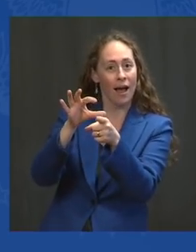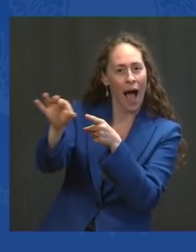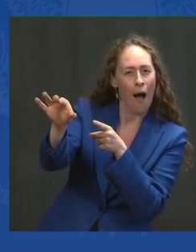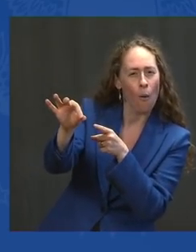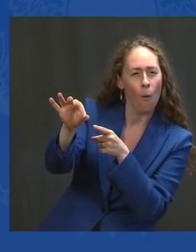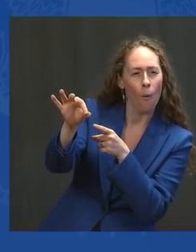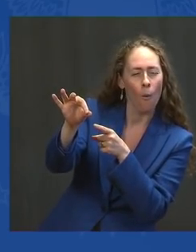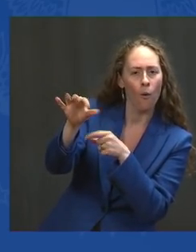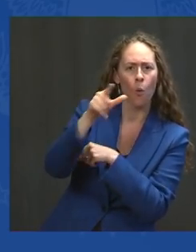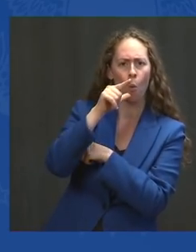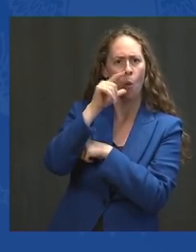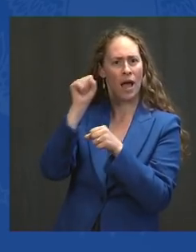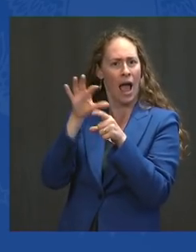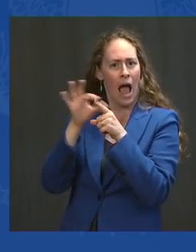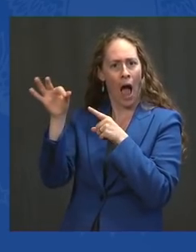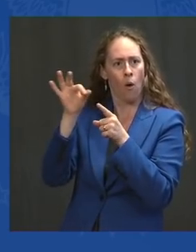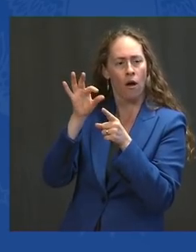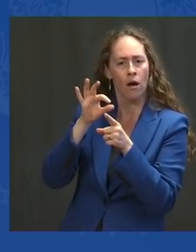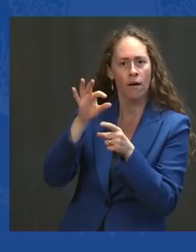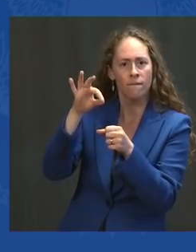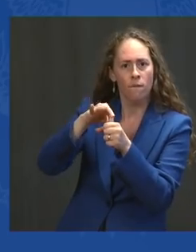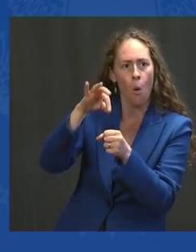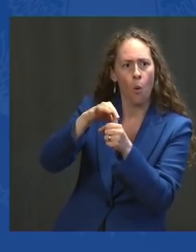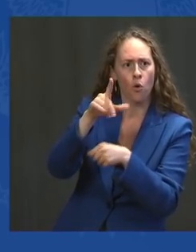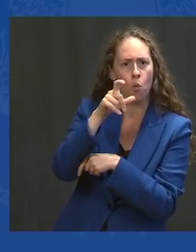who gets to count whether or not your vote counted at all.